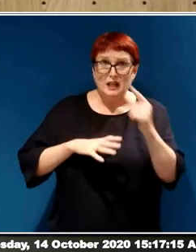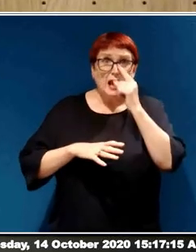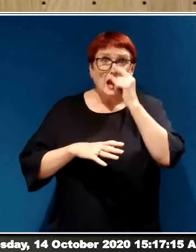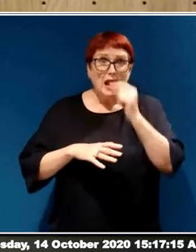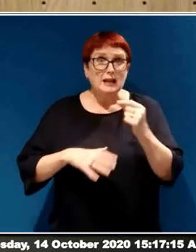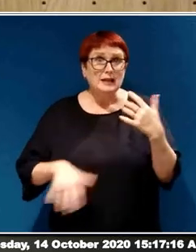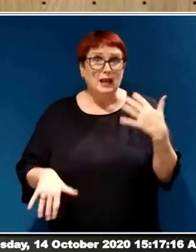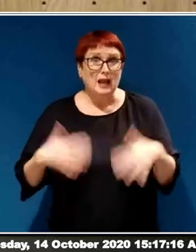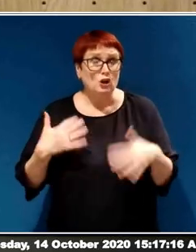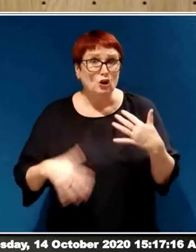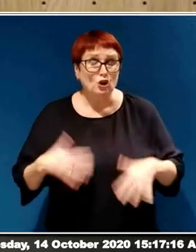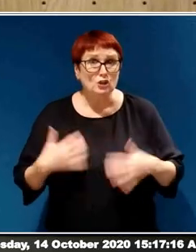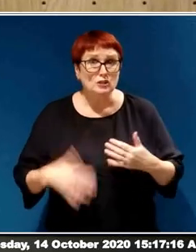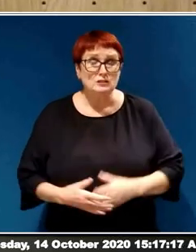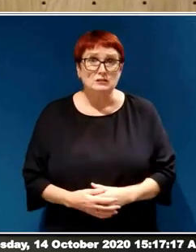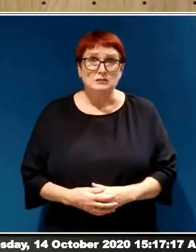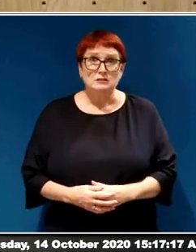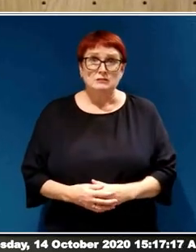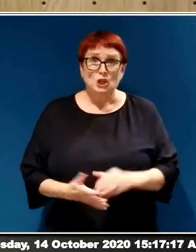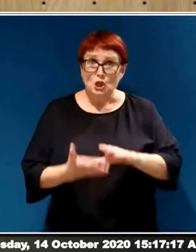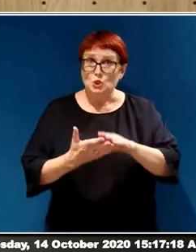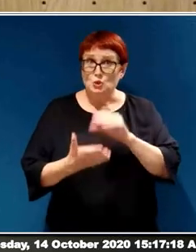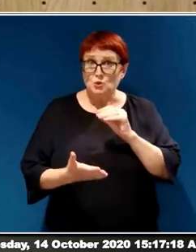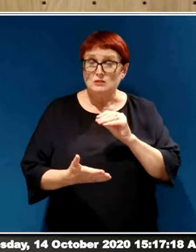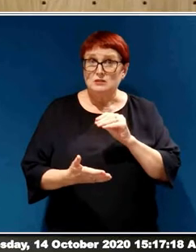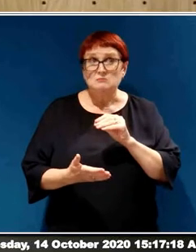we have seen overseas, it can result in death.